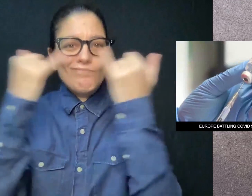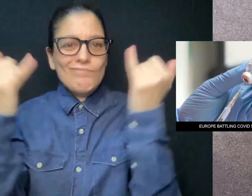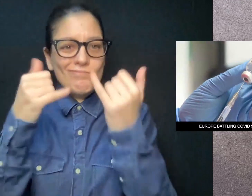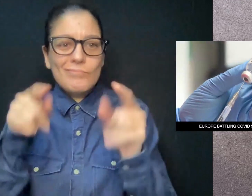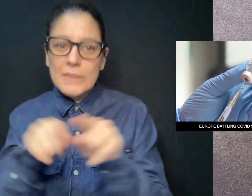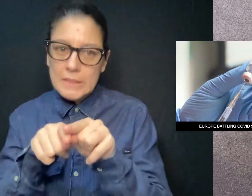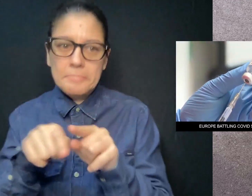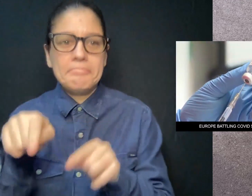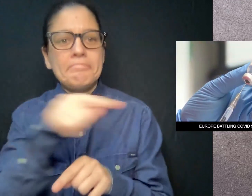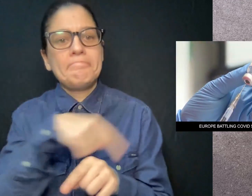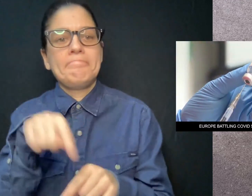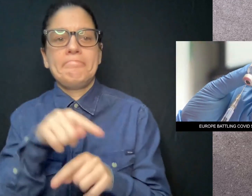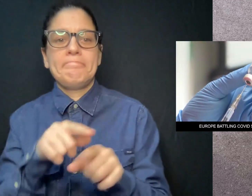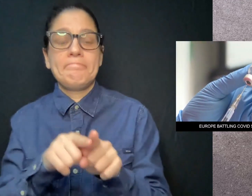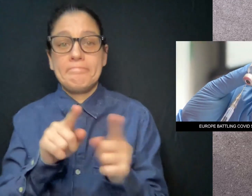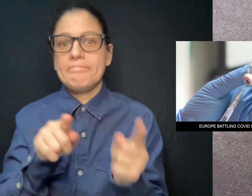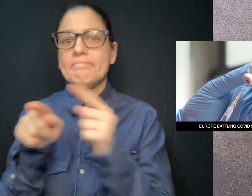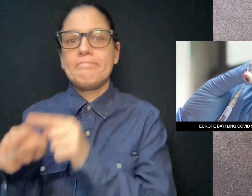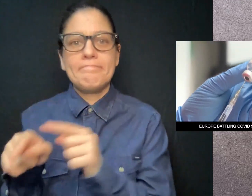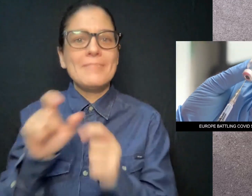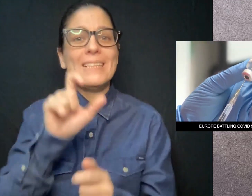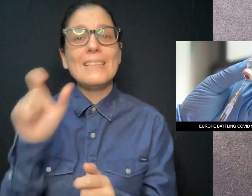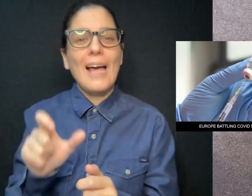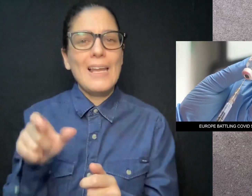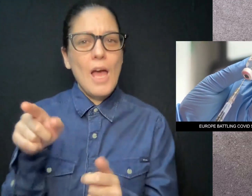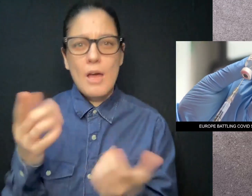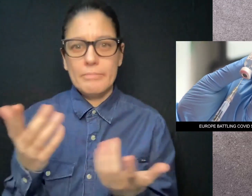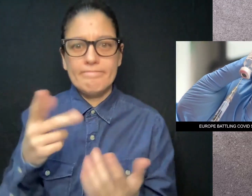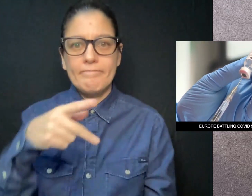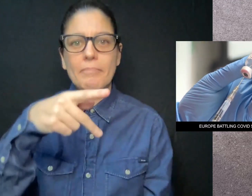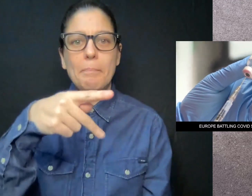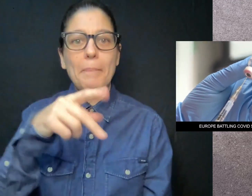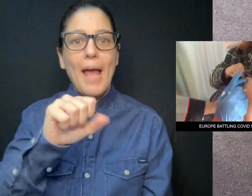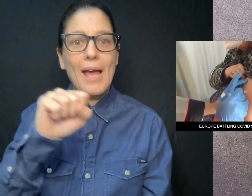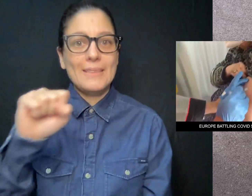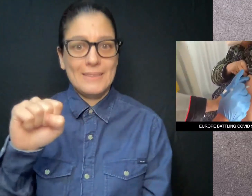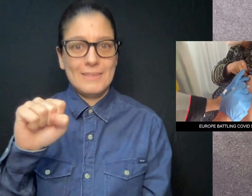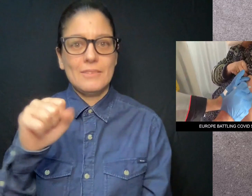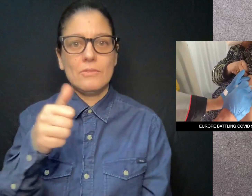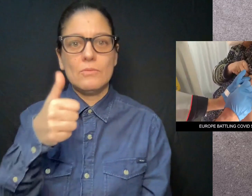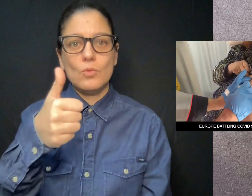and a covid pass to enter nightclubs and places with large crowds